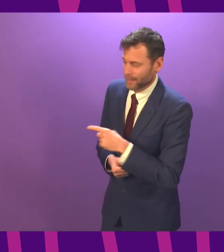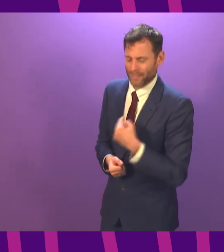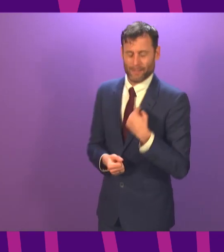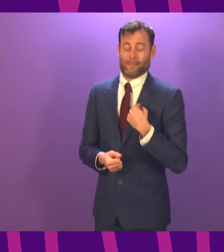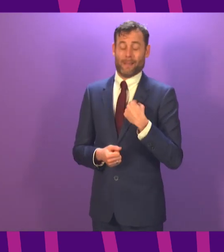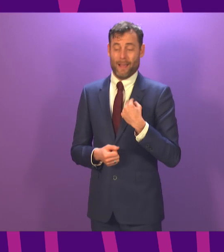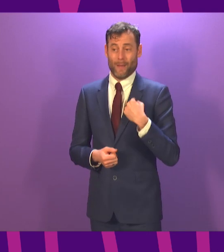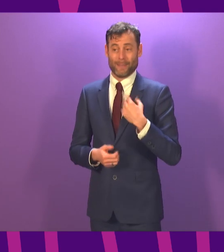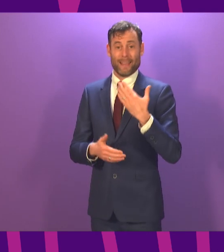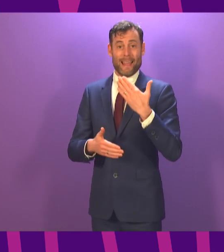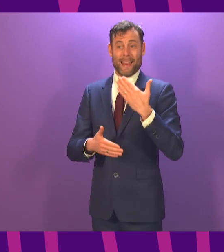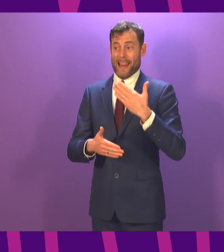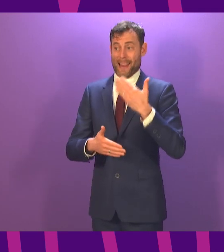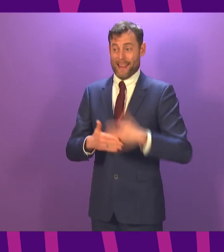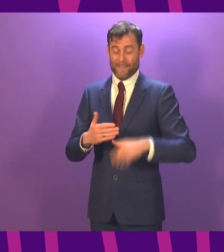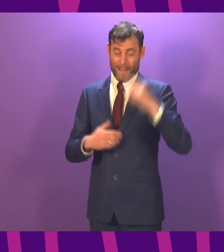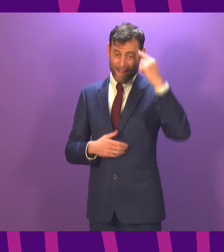probably never have predicted that I would utter: as one of the commissioners for the